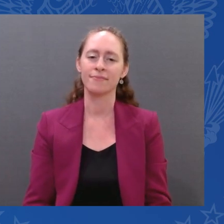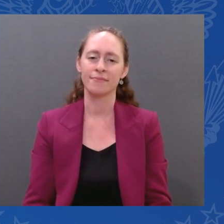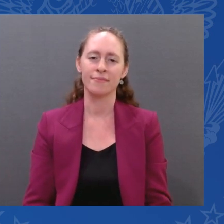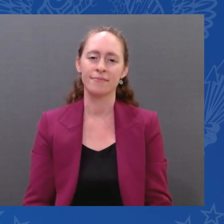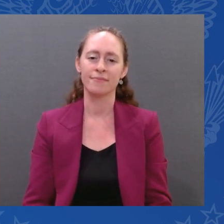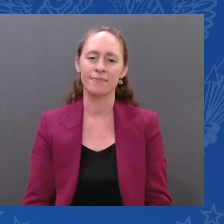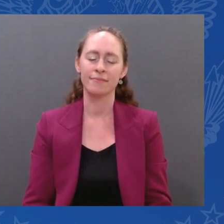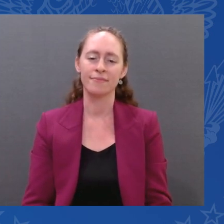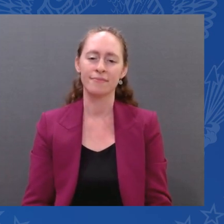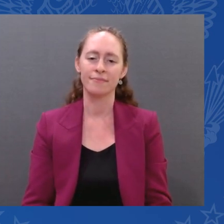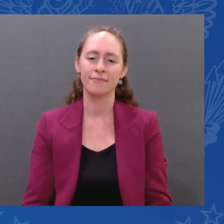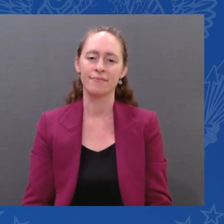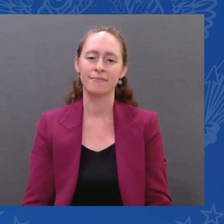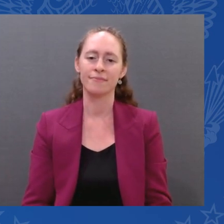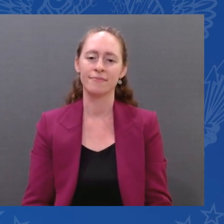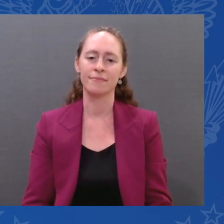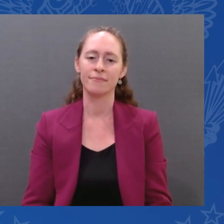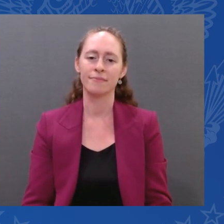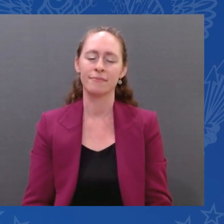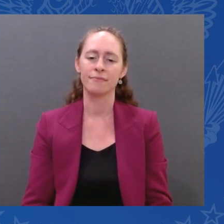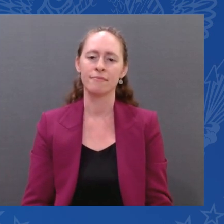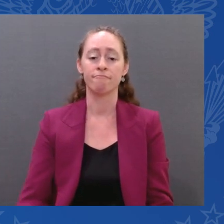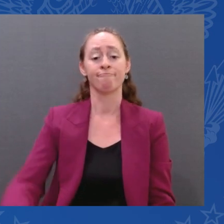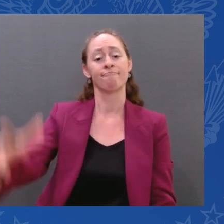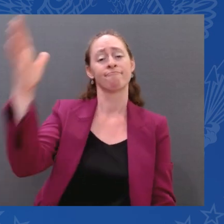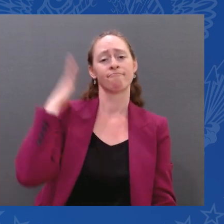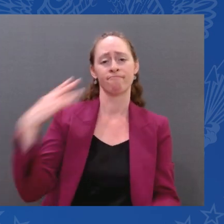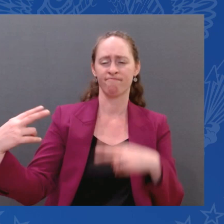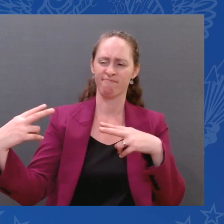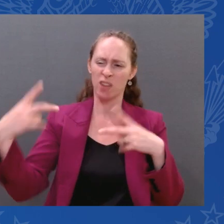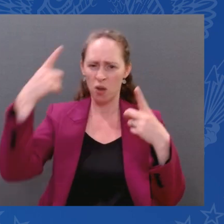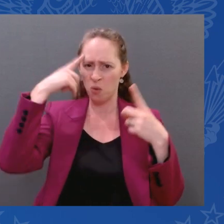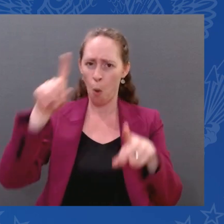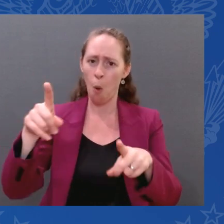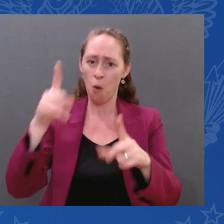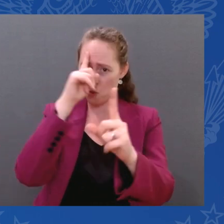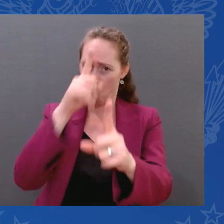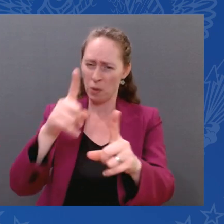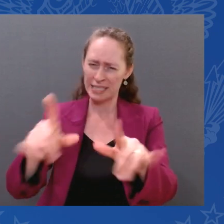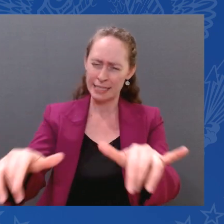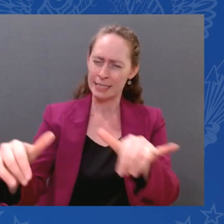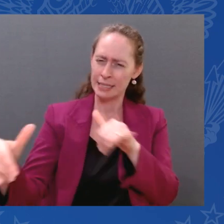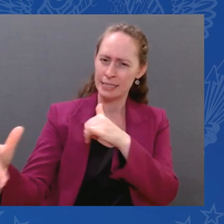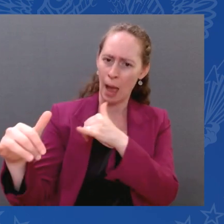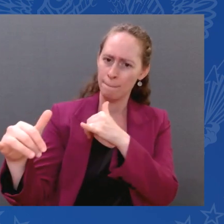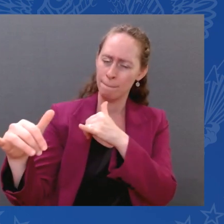In fact, I admit to my Democratic friends, I'm the guy who encouraged John to go home